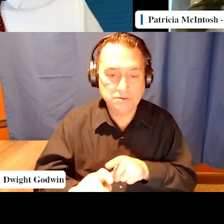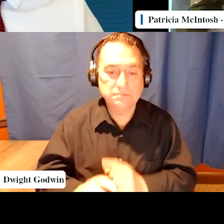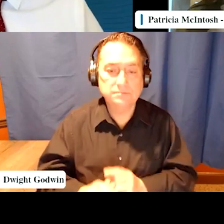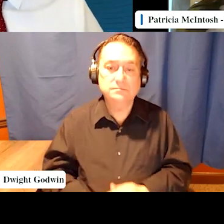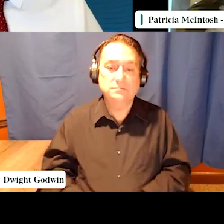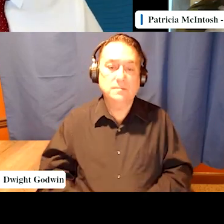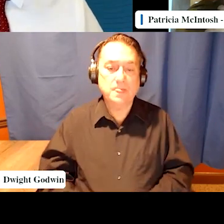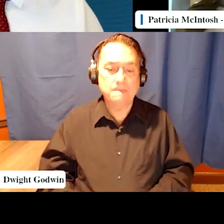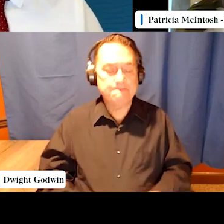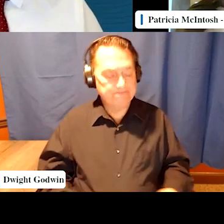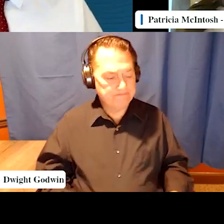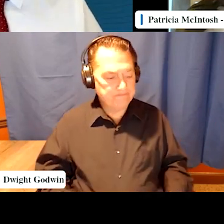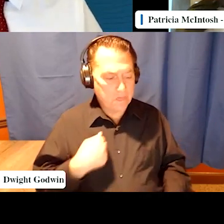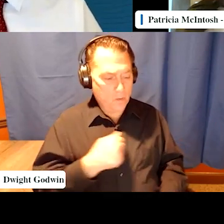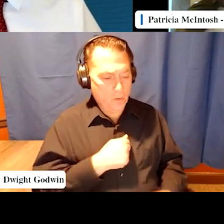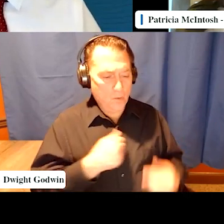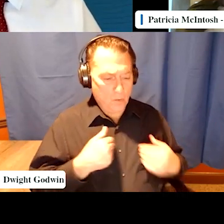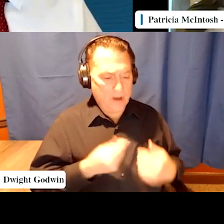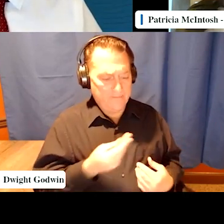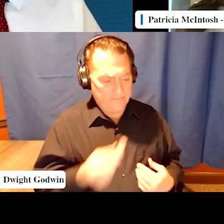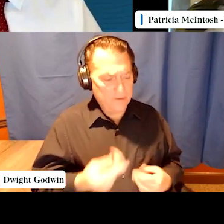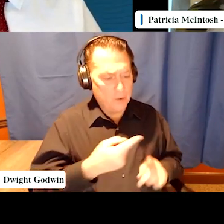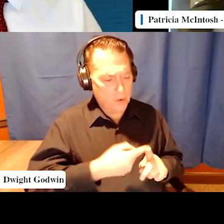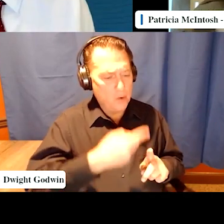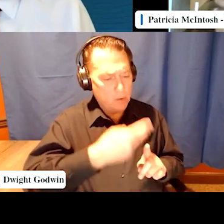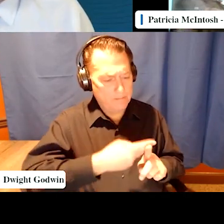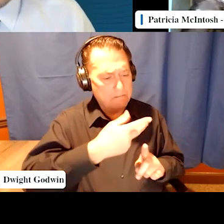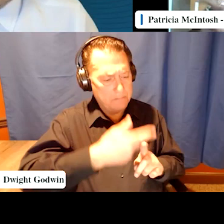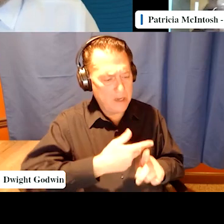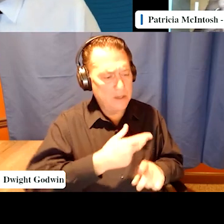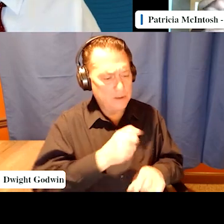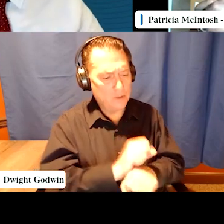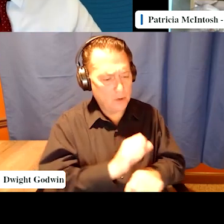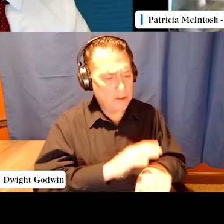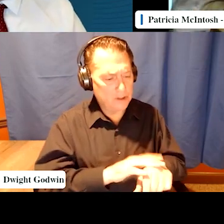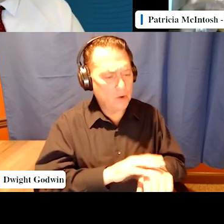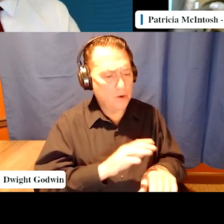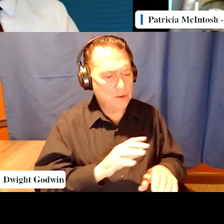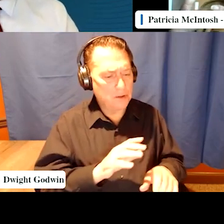We actually spent a number of months working on assuring that there was good collaboration,